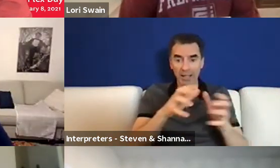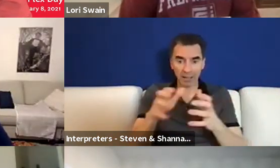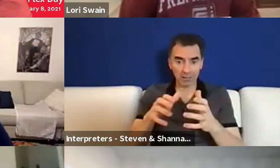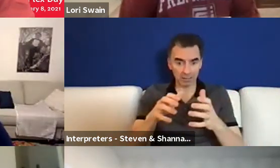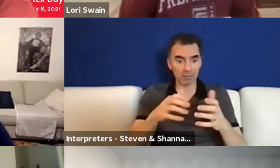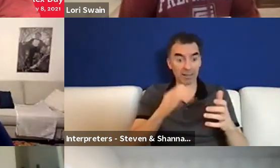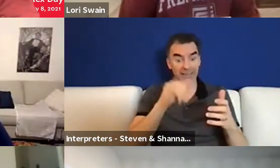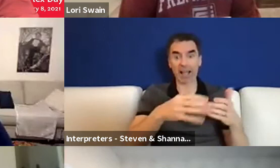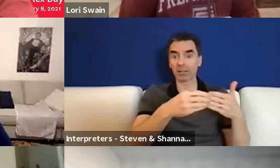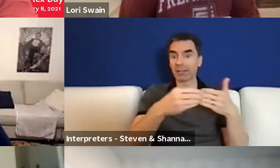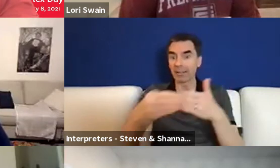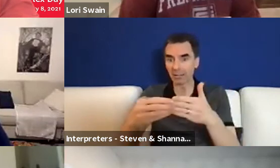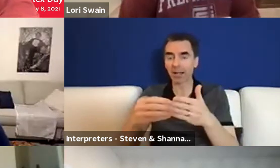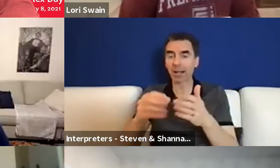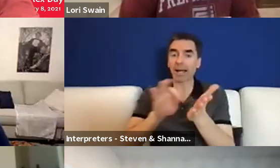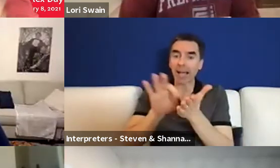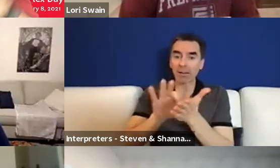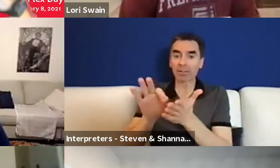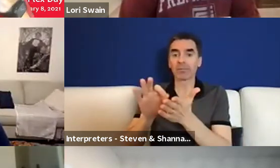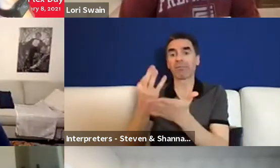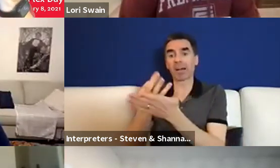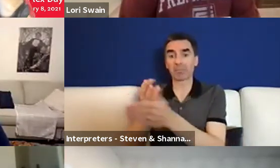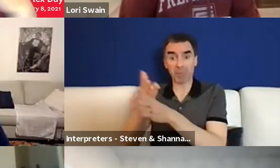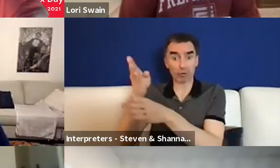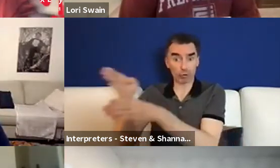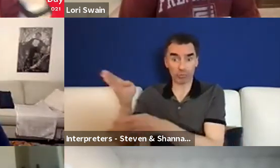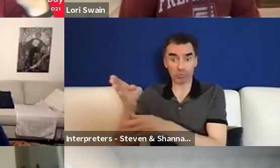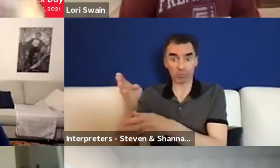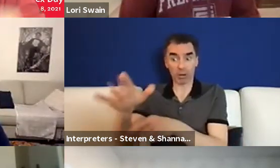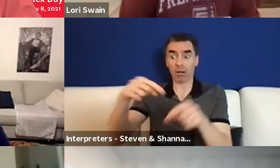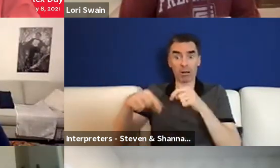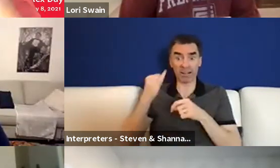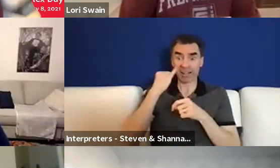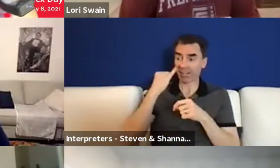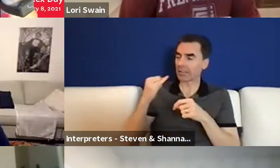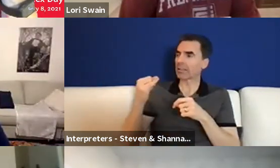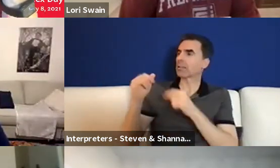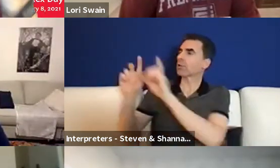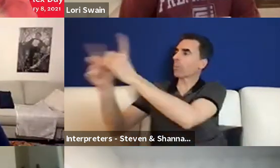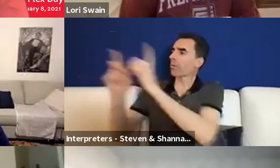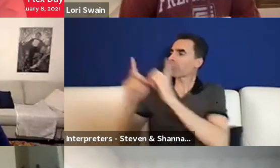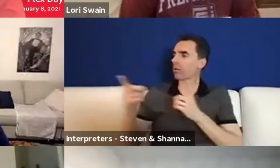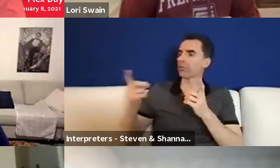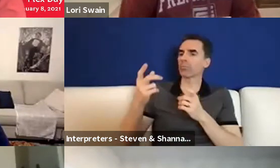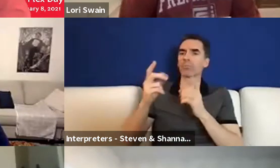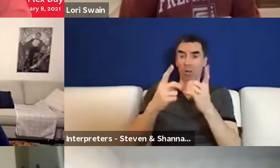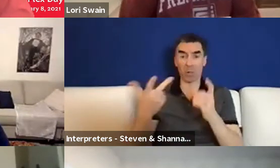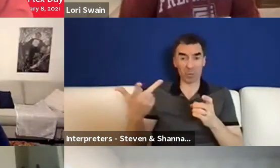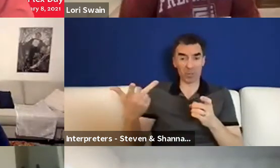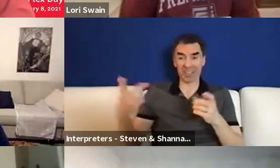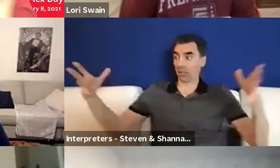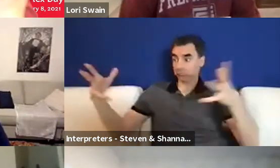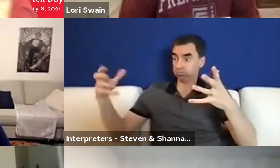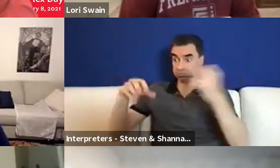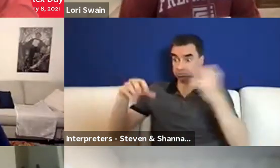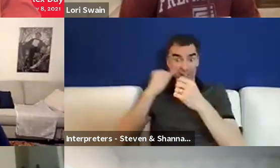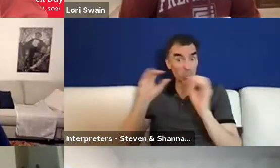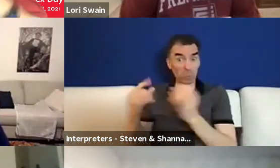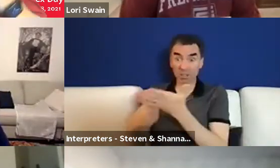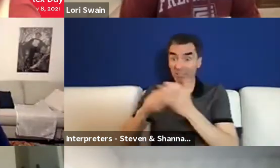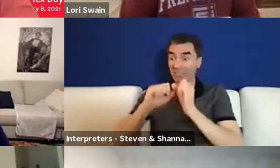finance majors. That could not have happened, had we not had inter departmental discussions of three departments. So that's it's no your